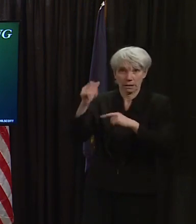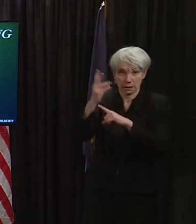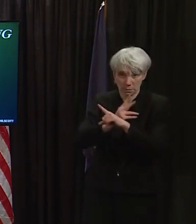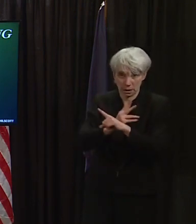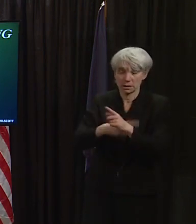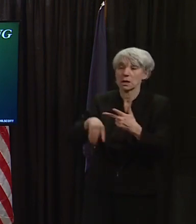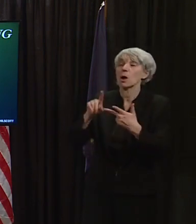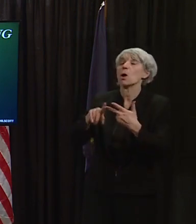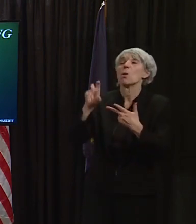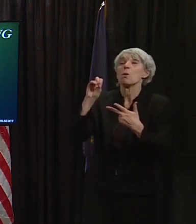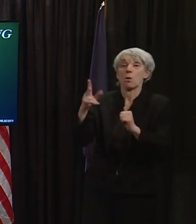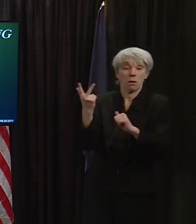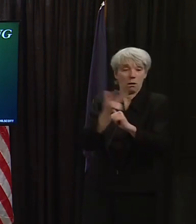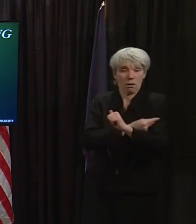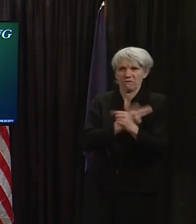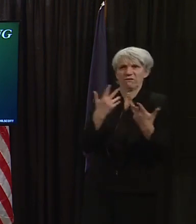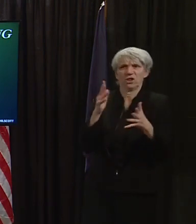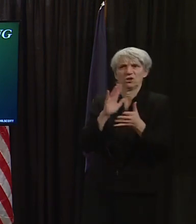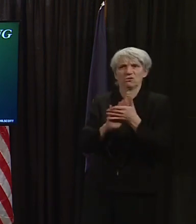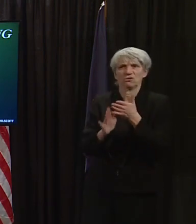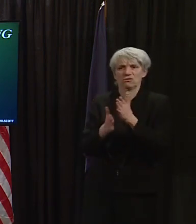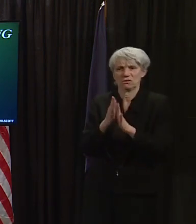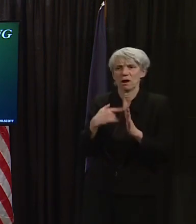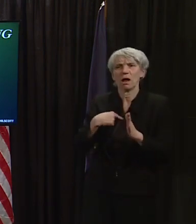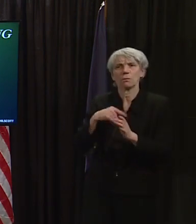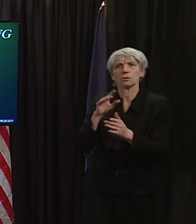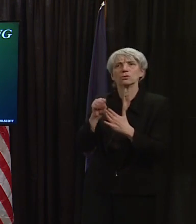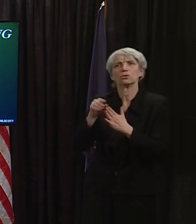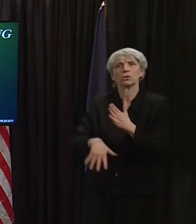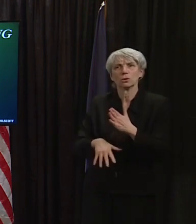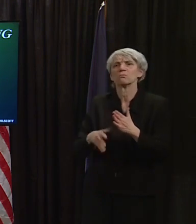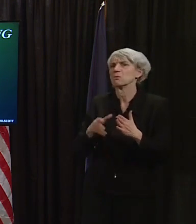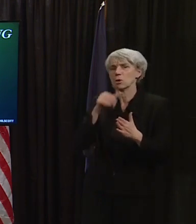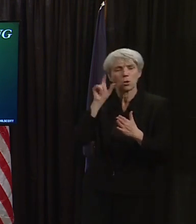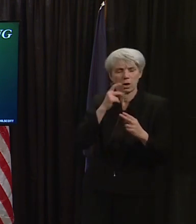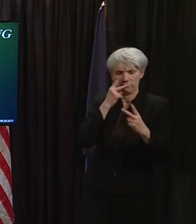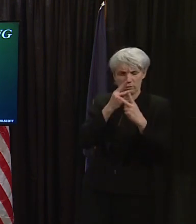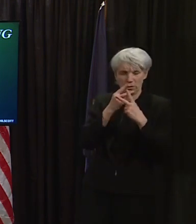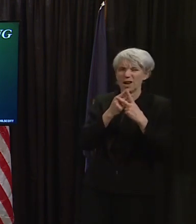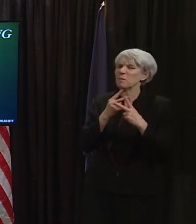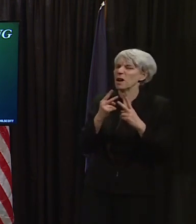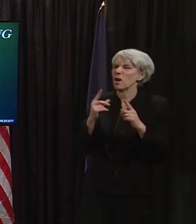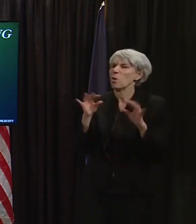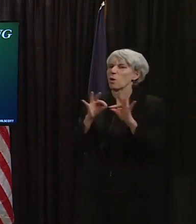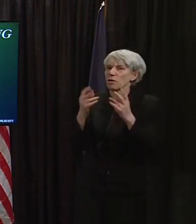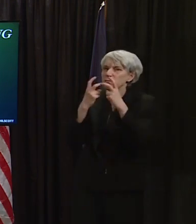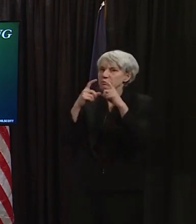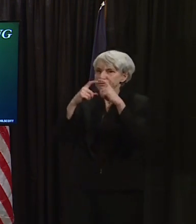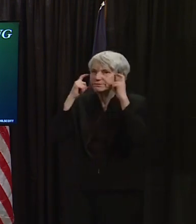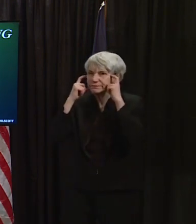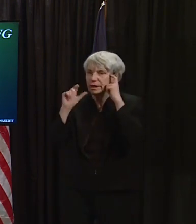in school But you should wear a mask for 10 days and a test on day five is recommended.